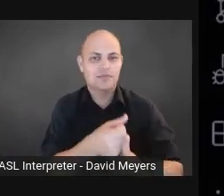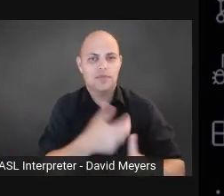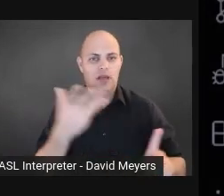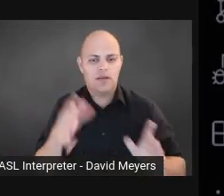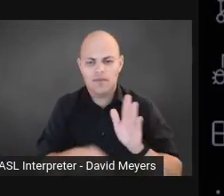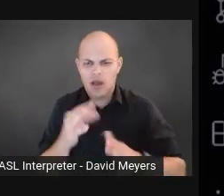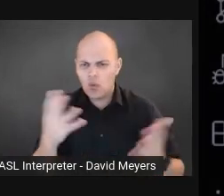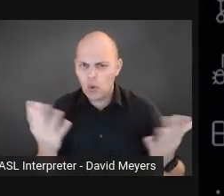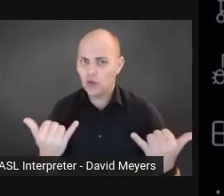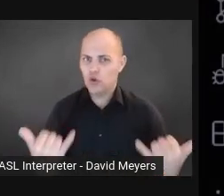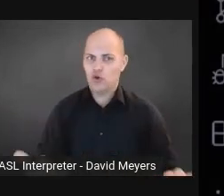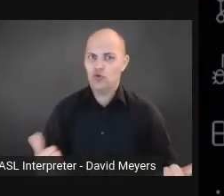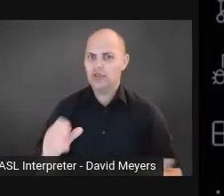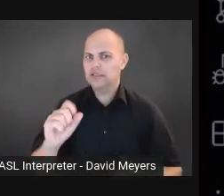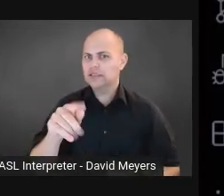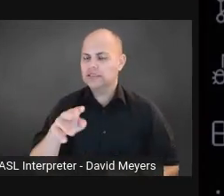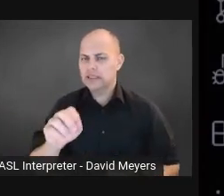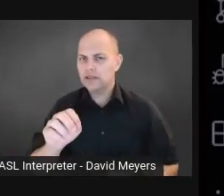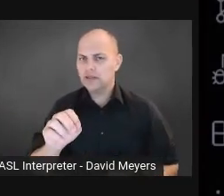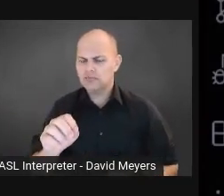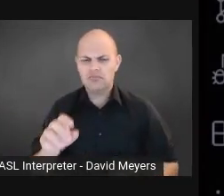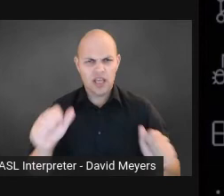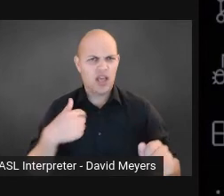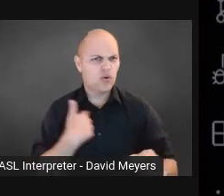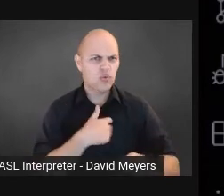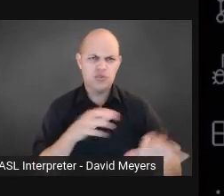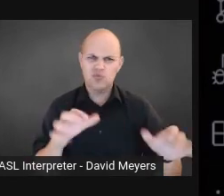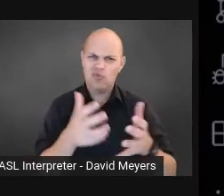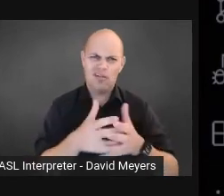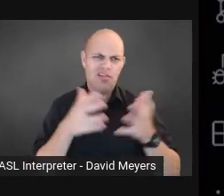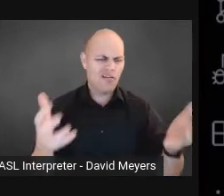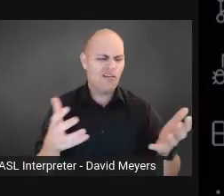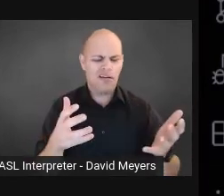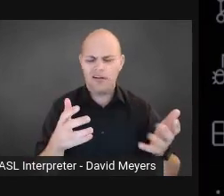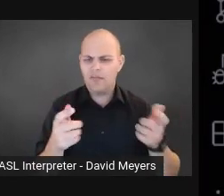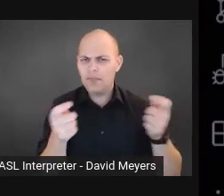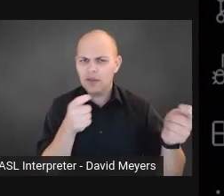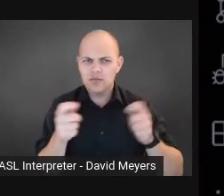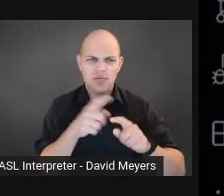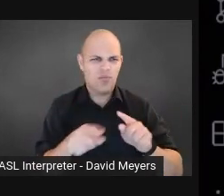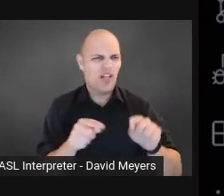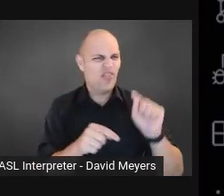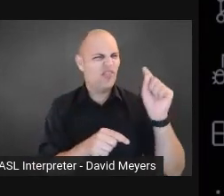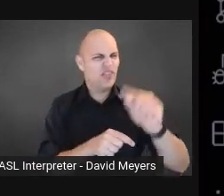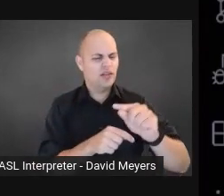We can do a lot of other stuff for state management if we wanted to but this was really simple and easy to do.